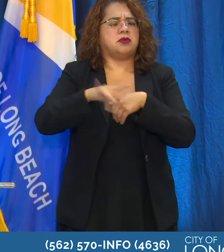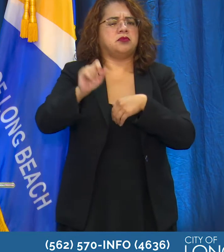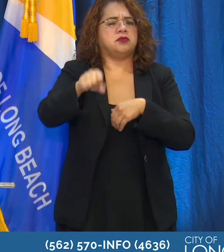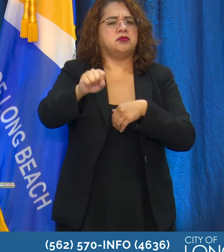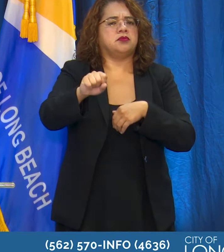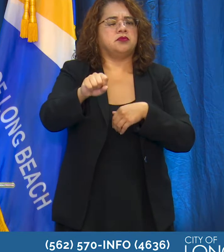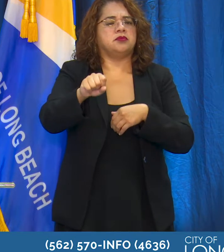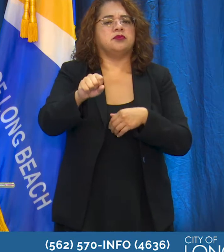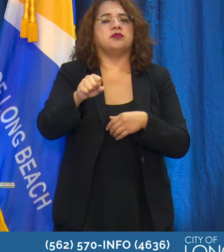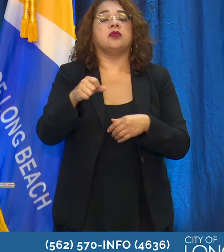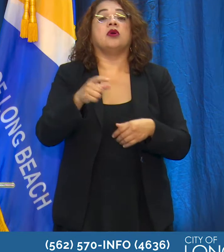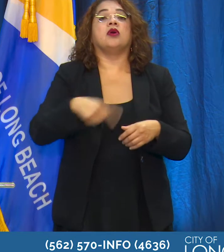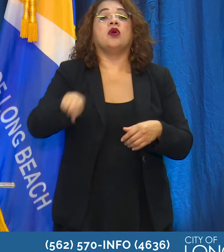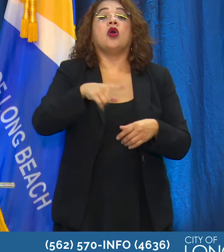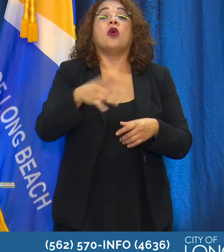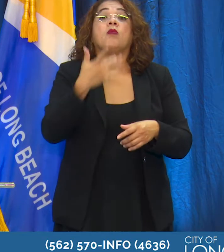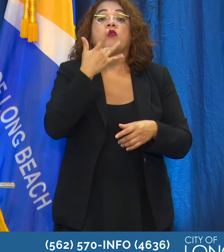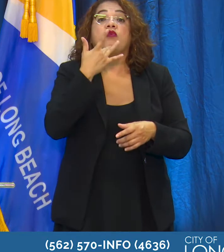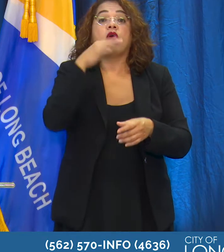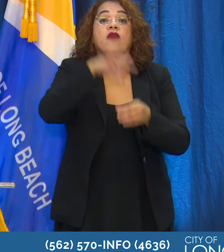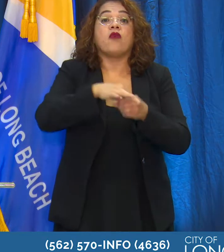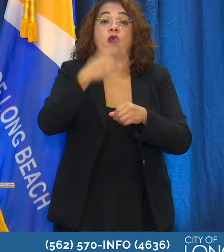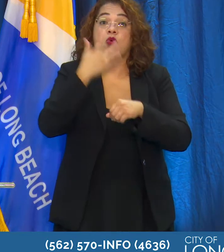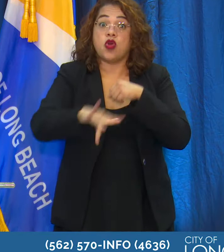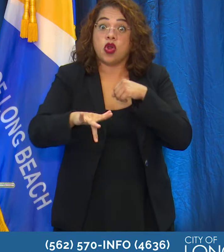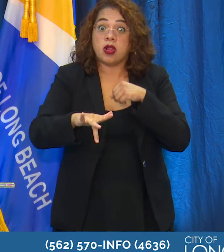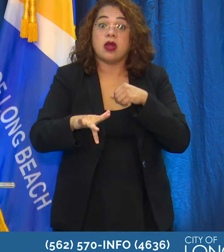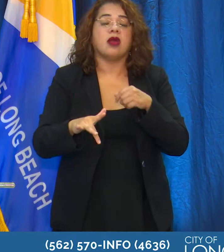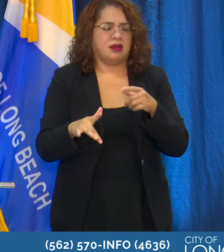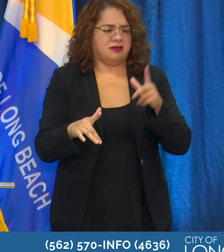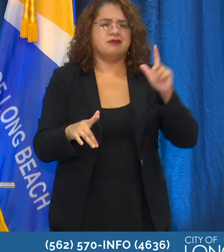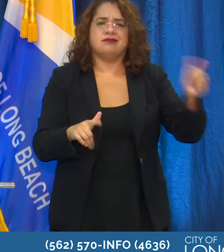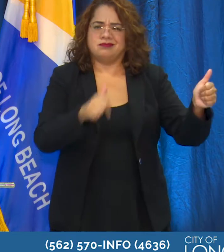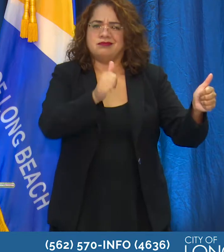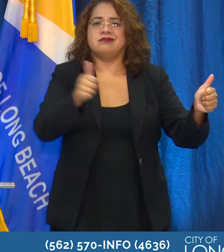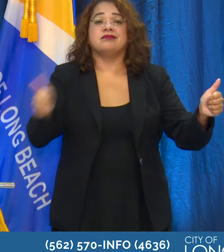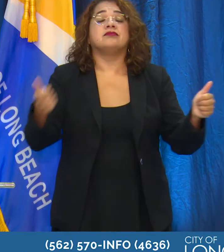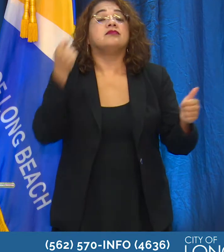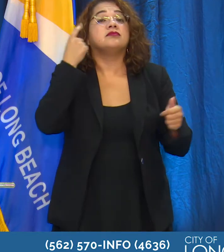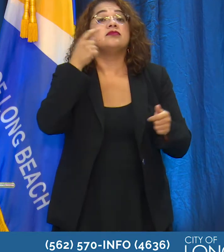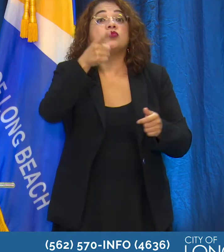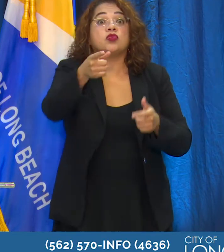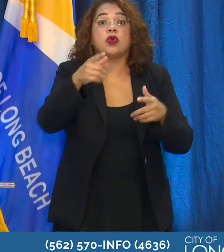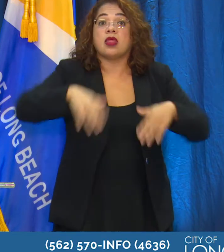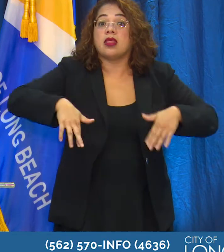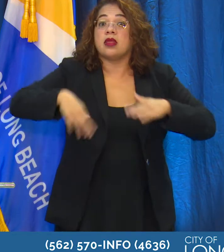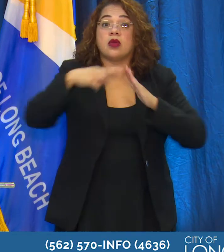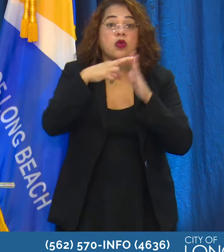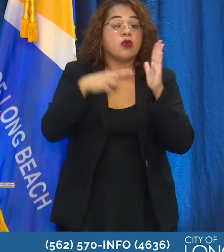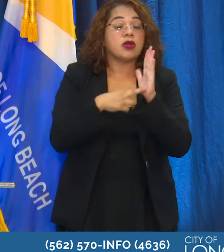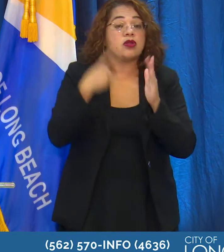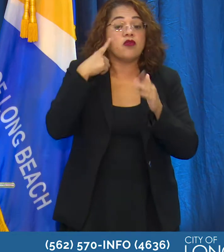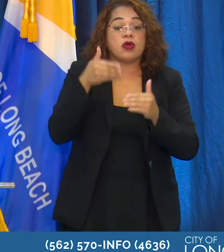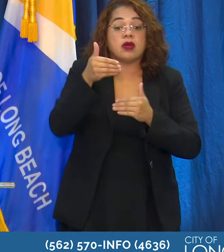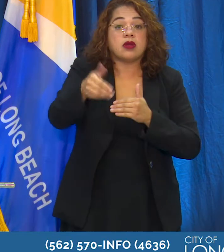for those who prefer to vote early. There's still time to register to vote before the November 3rd election.